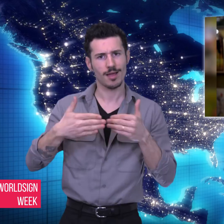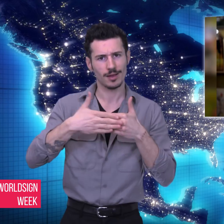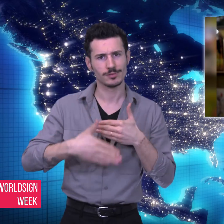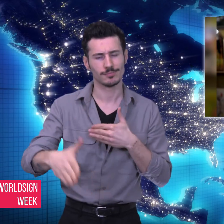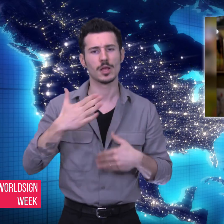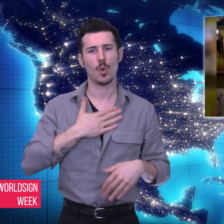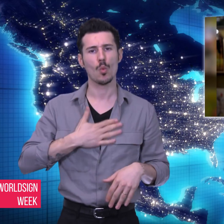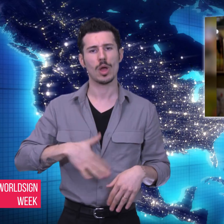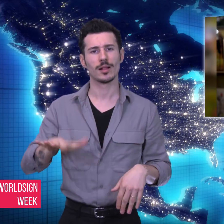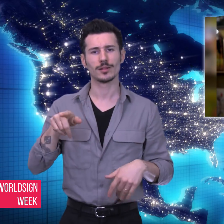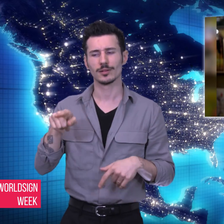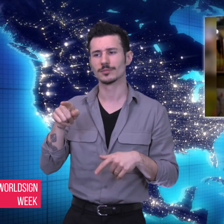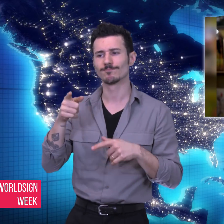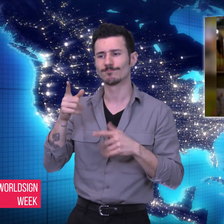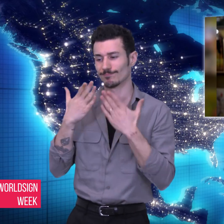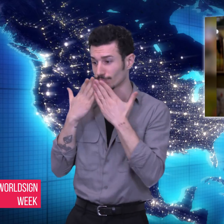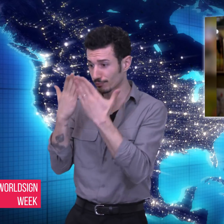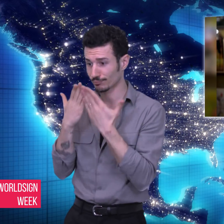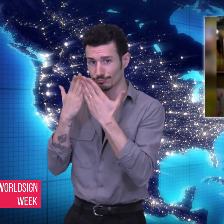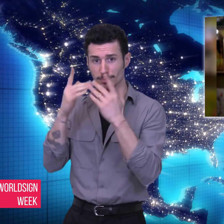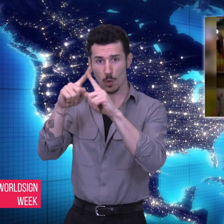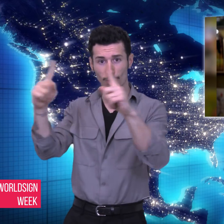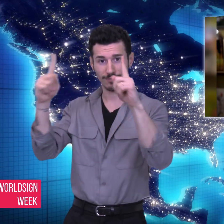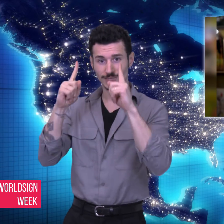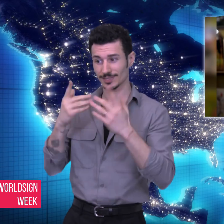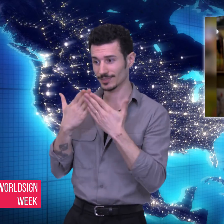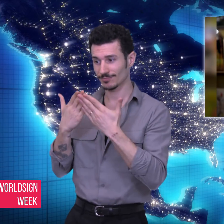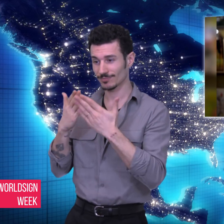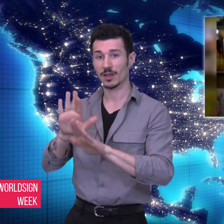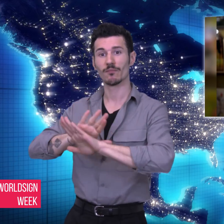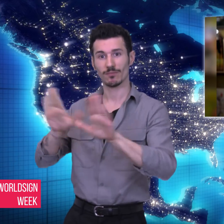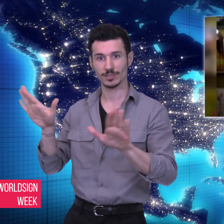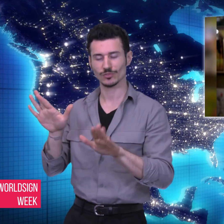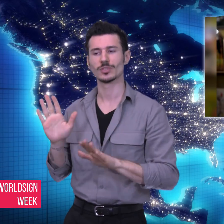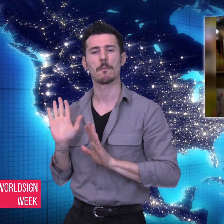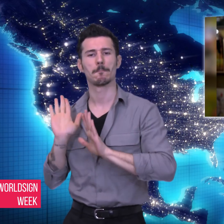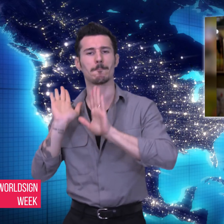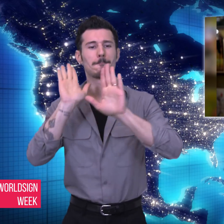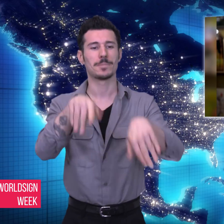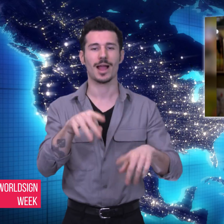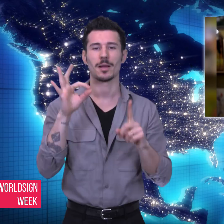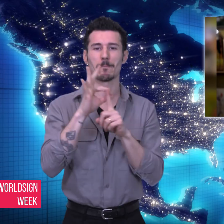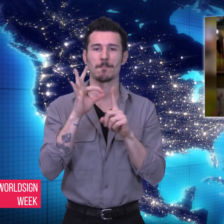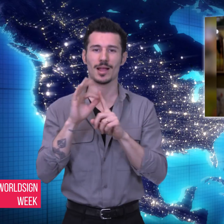She plans to return to Pakistan after completing